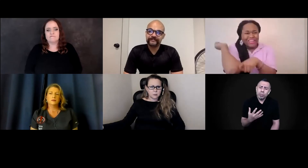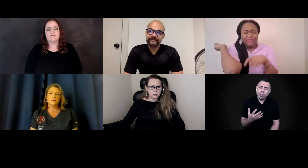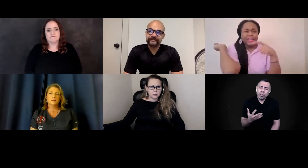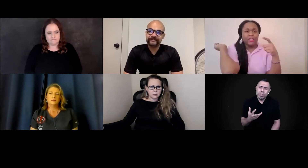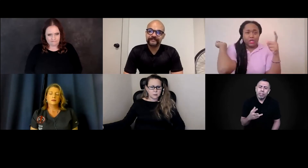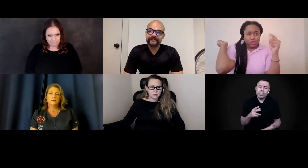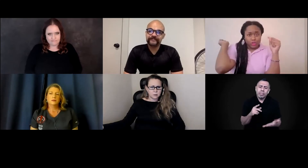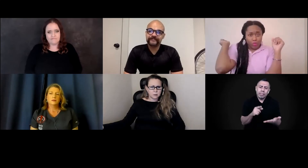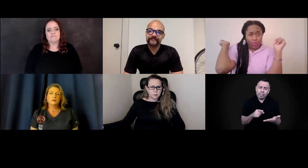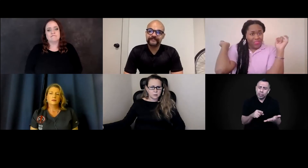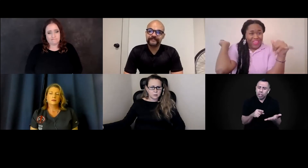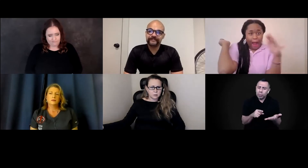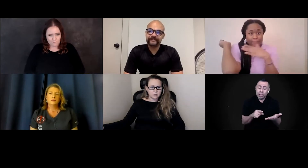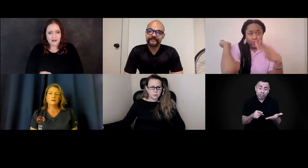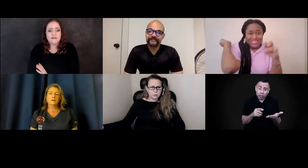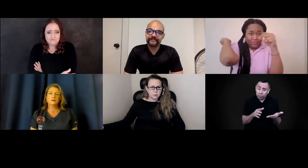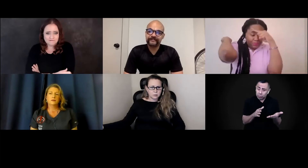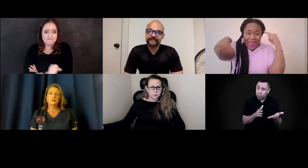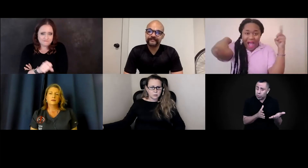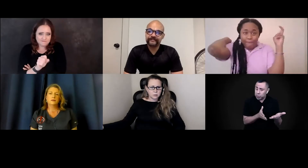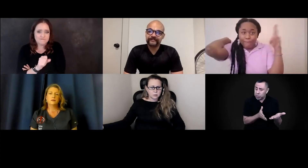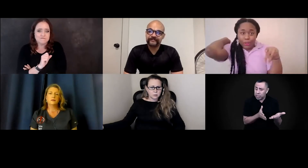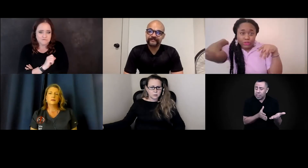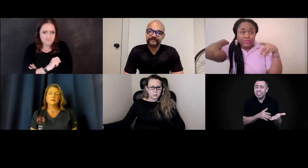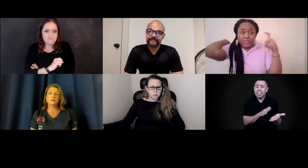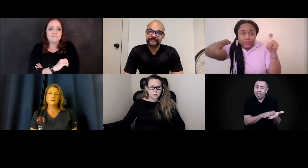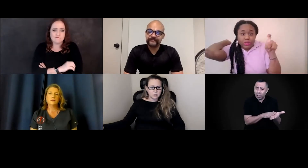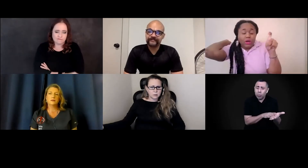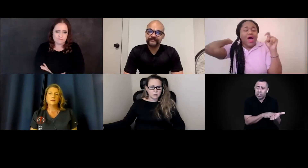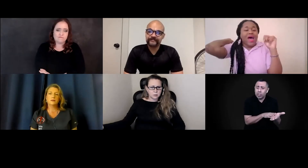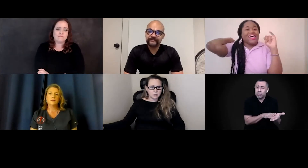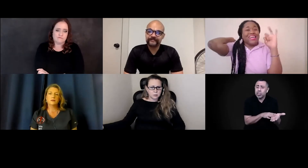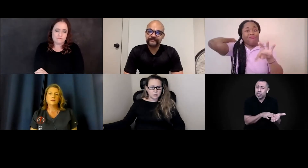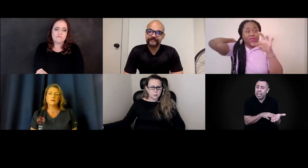When a white interpreter sees a job one has to do with music, then a white interpreter